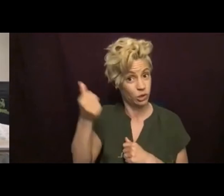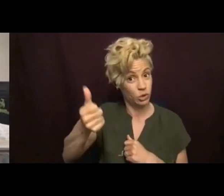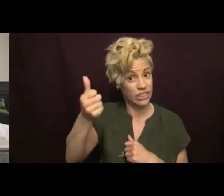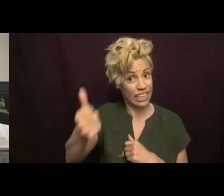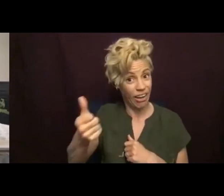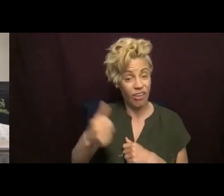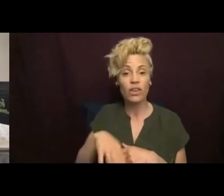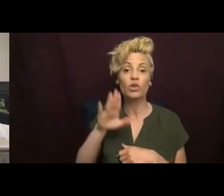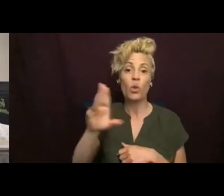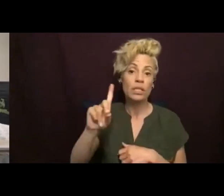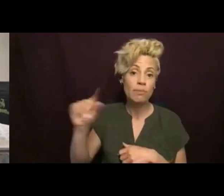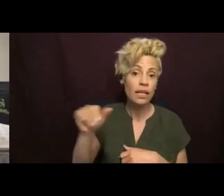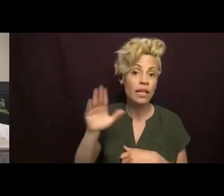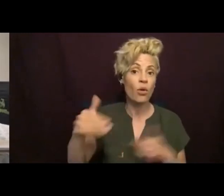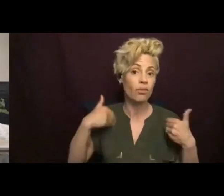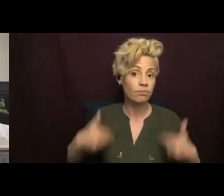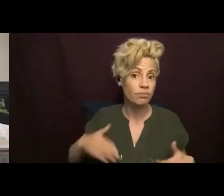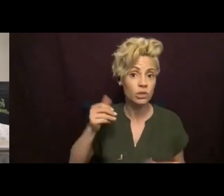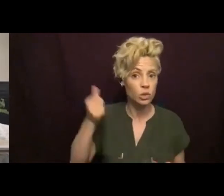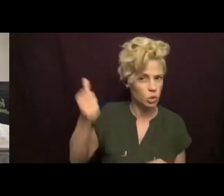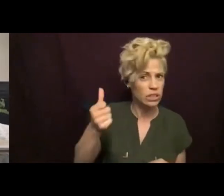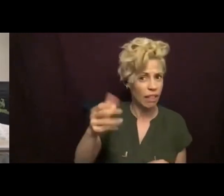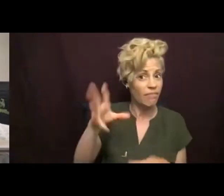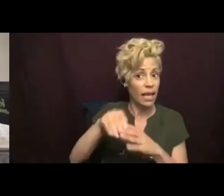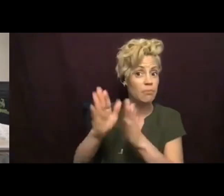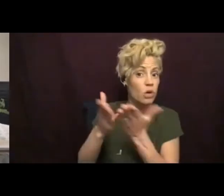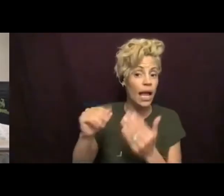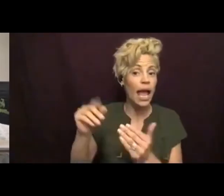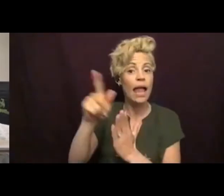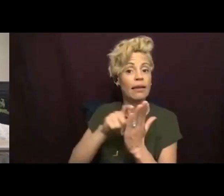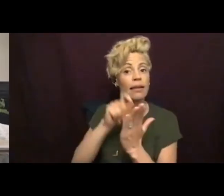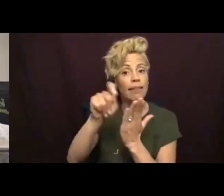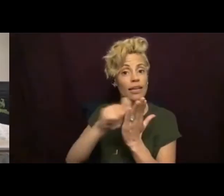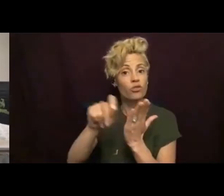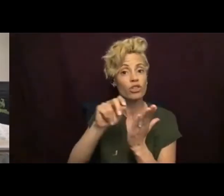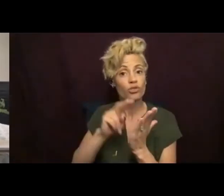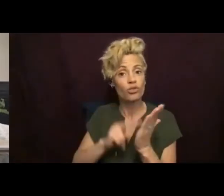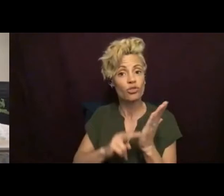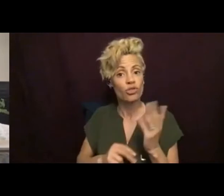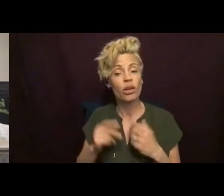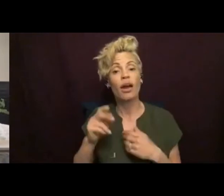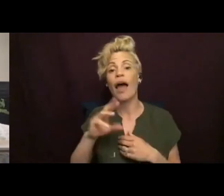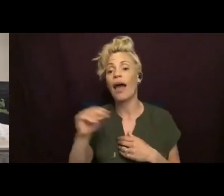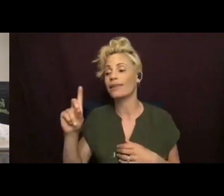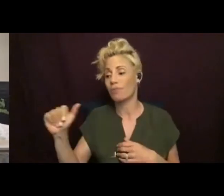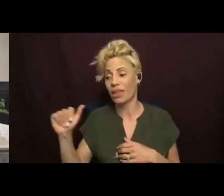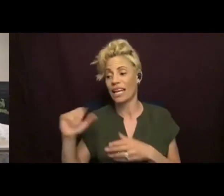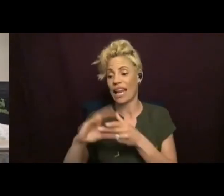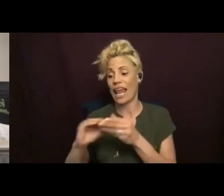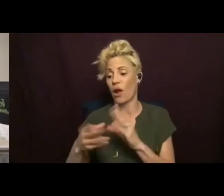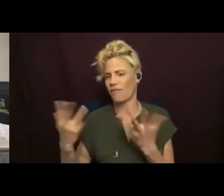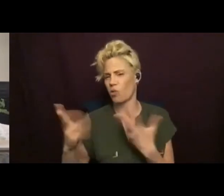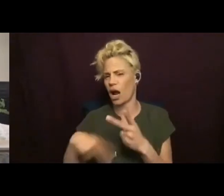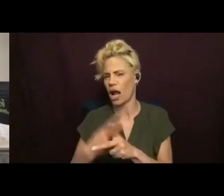and also what disability narratives do you think are most often allowed to be told